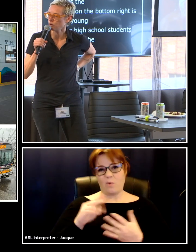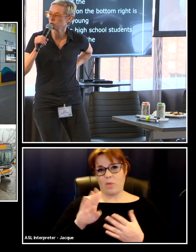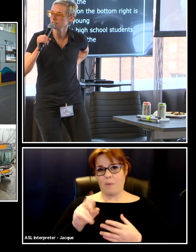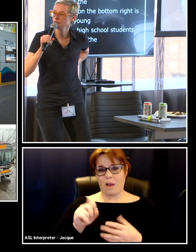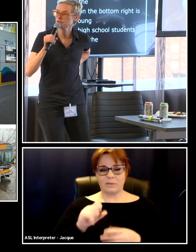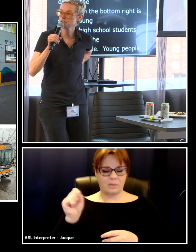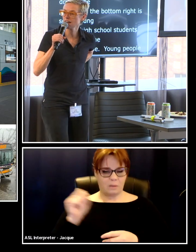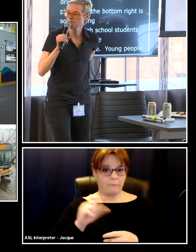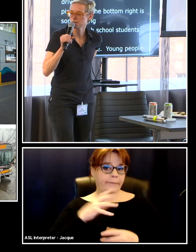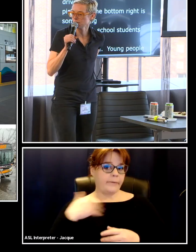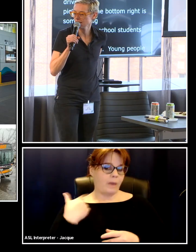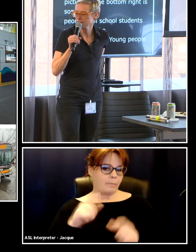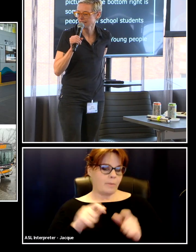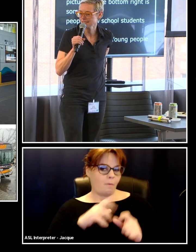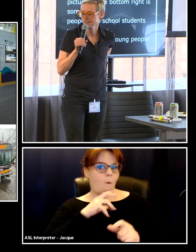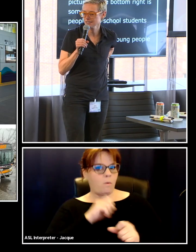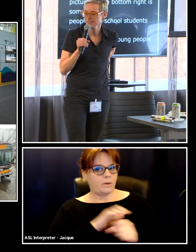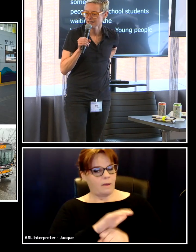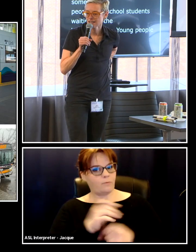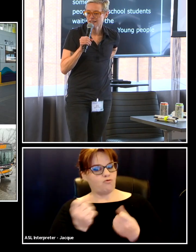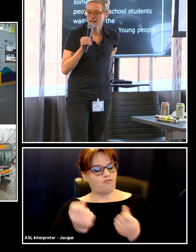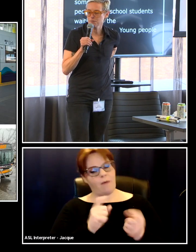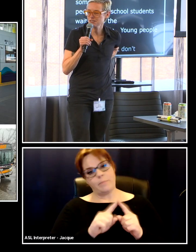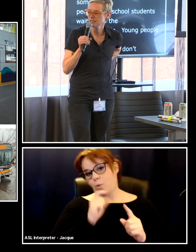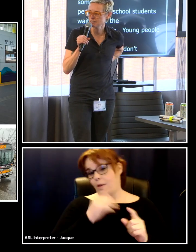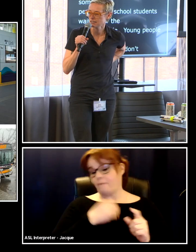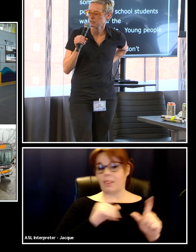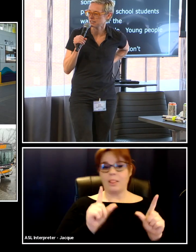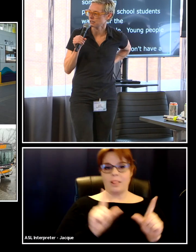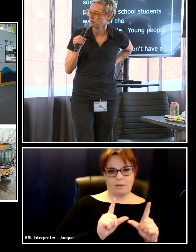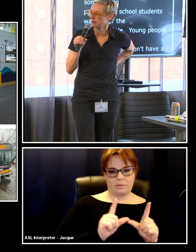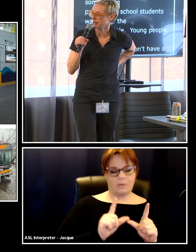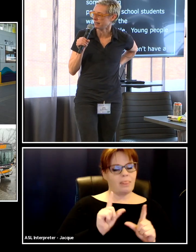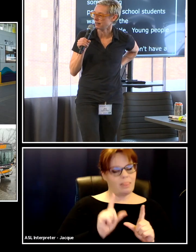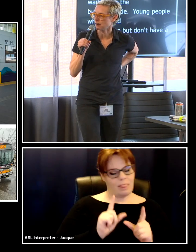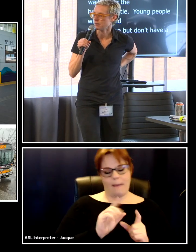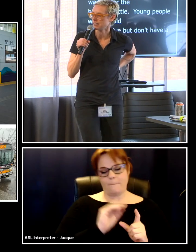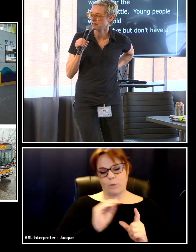old enough to drive but don't have a license. That percentage is increasing quite a bit. Um, in the